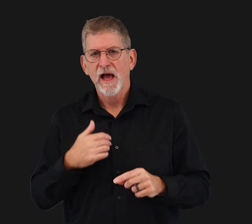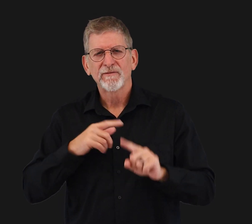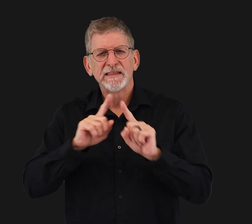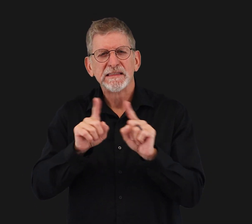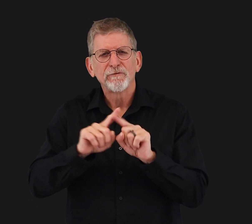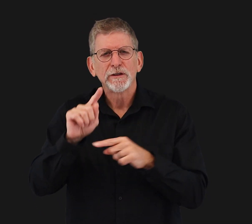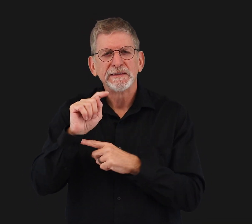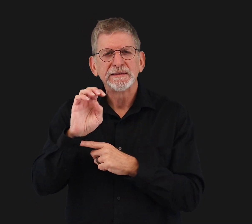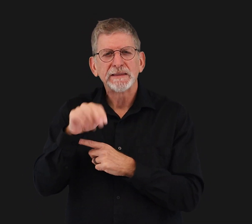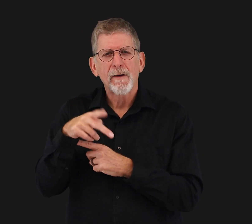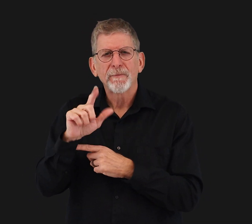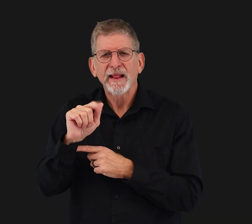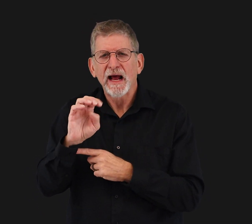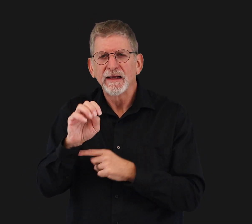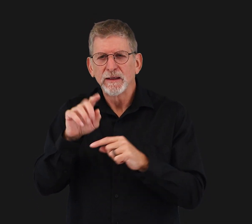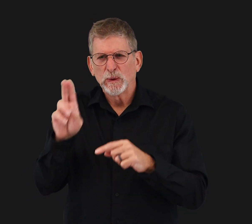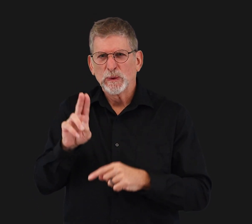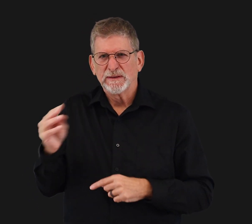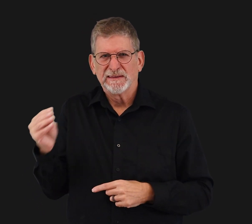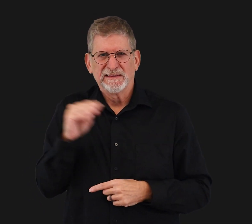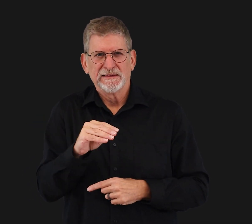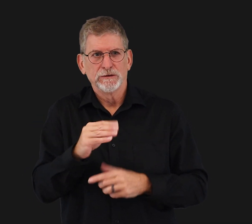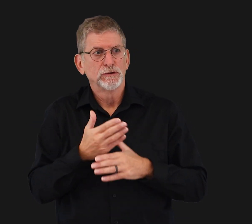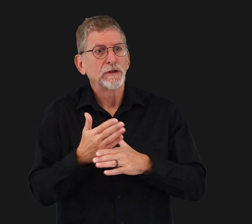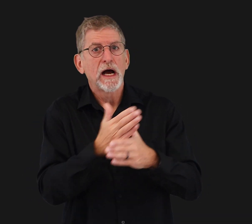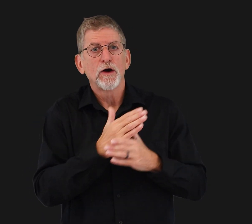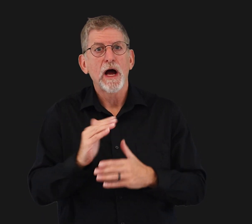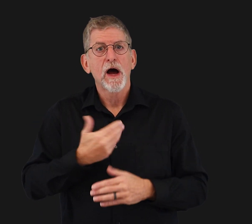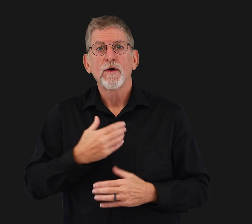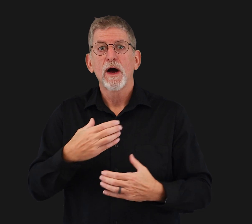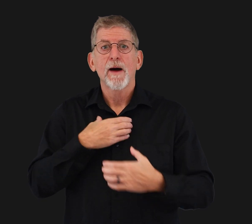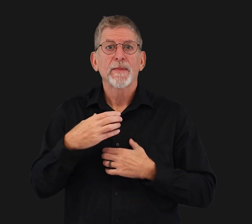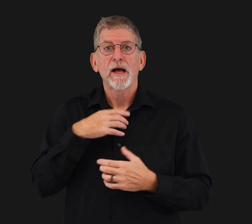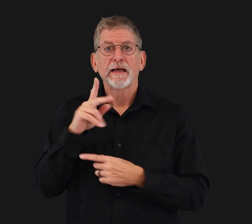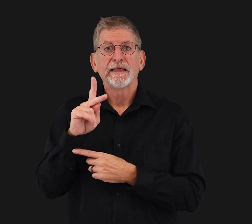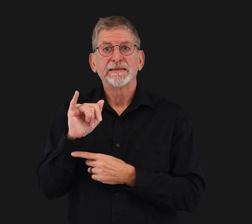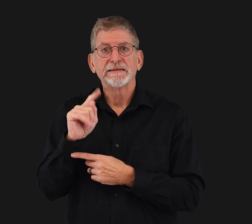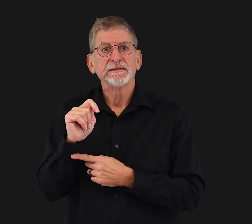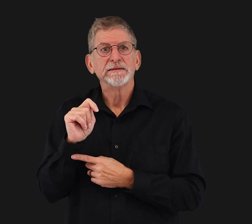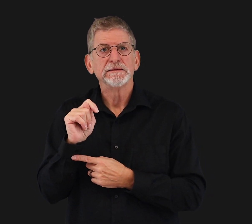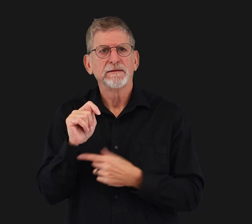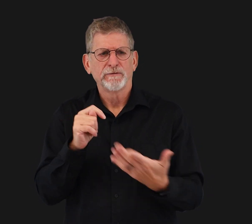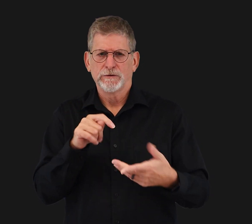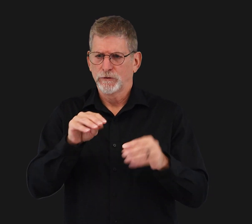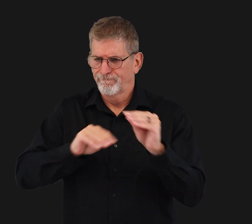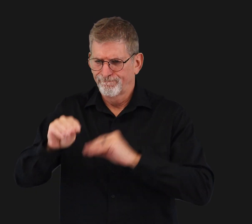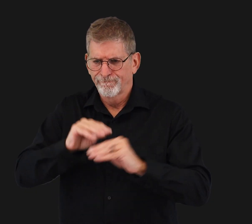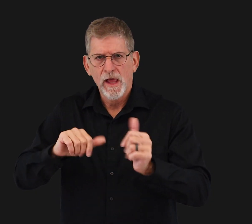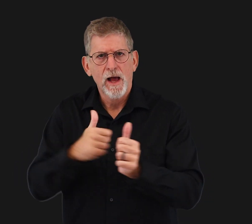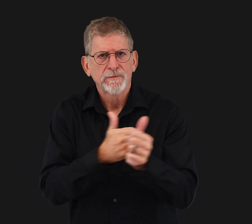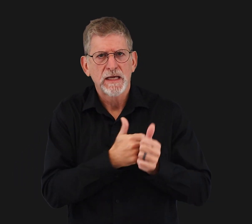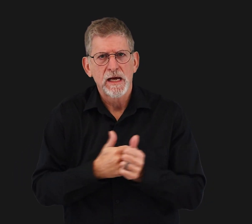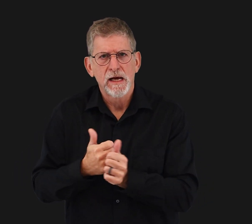The templates used to share our complaints kit have been updated